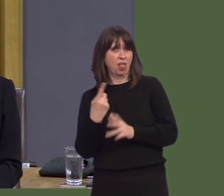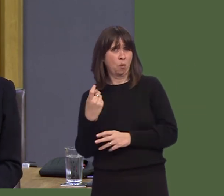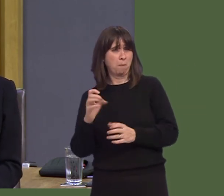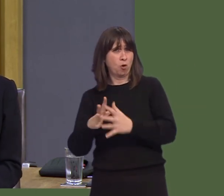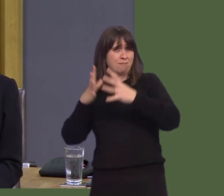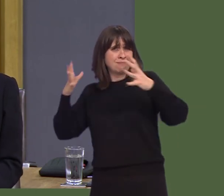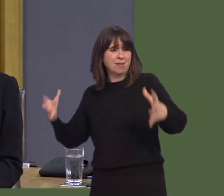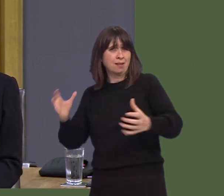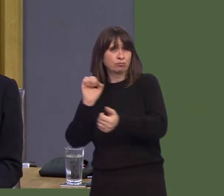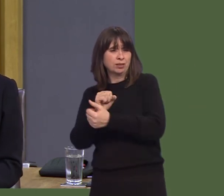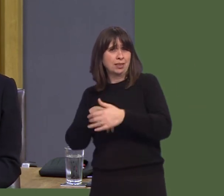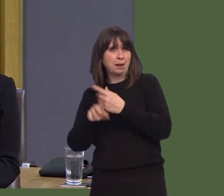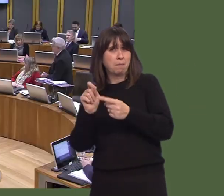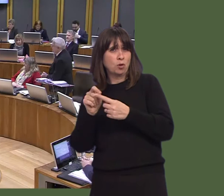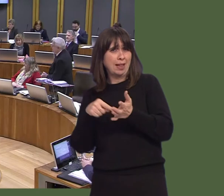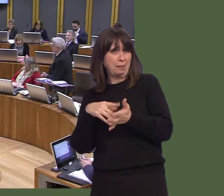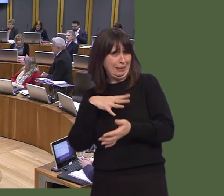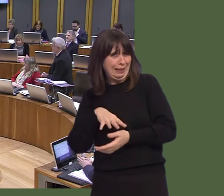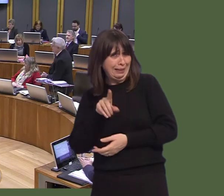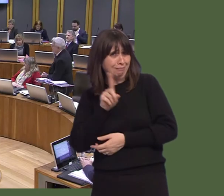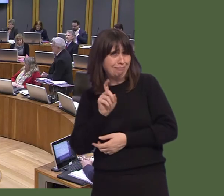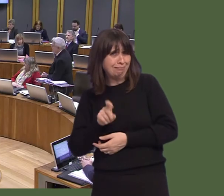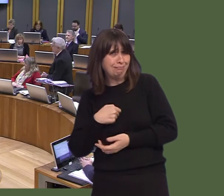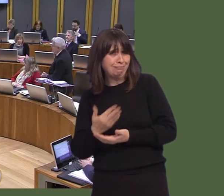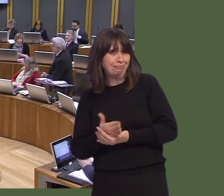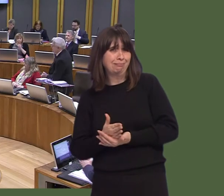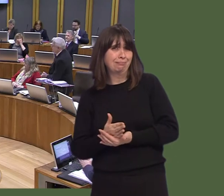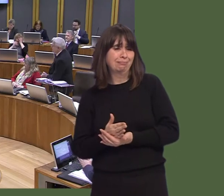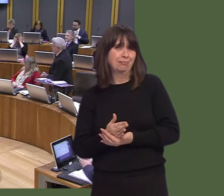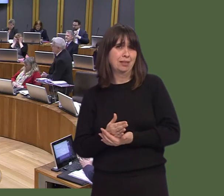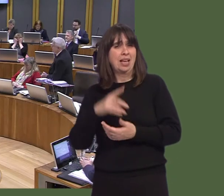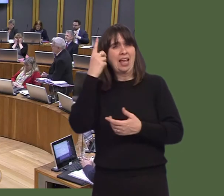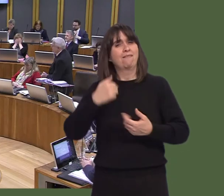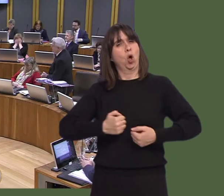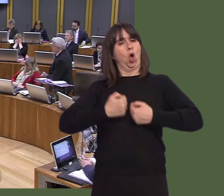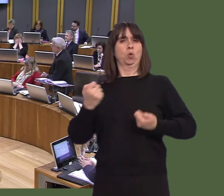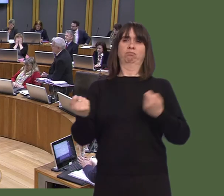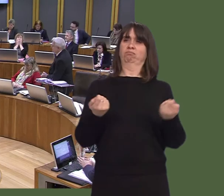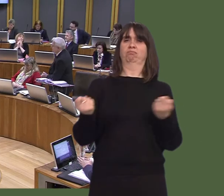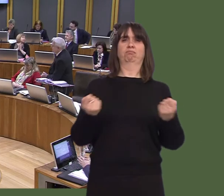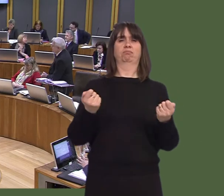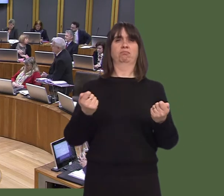Yes, they were able to perform miracles when it came to accident and emergency, but many,